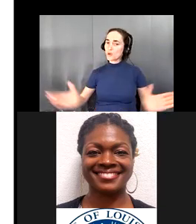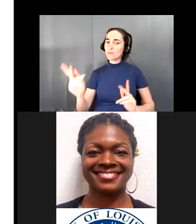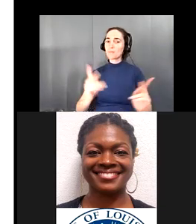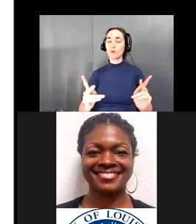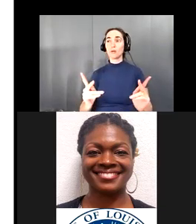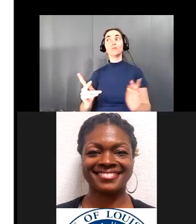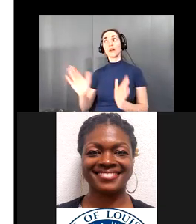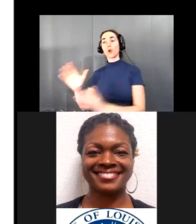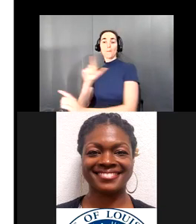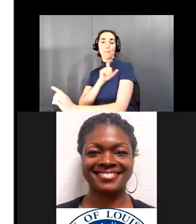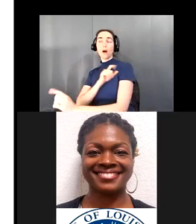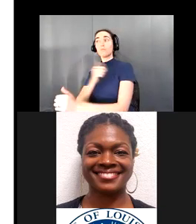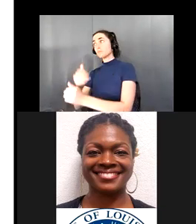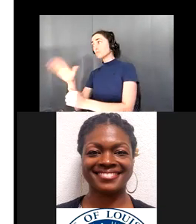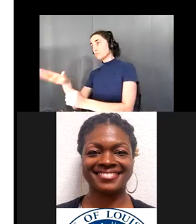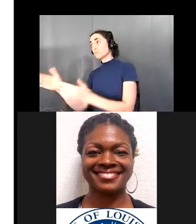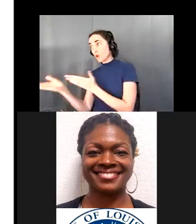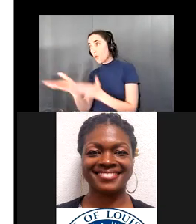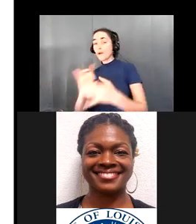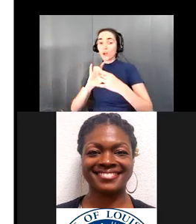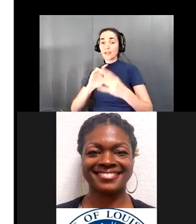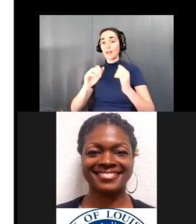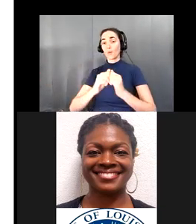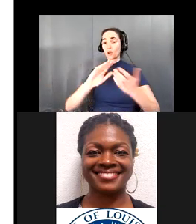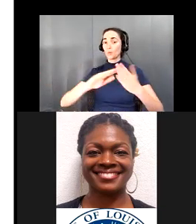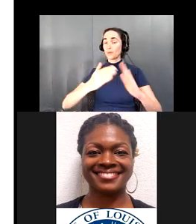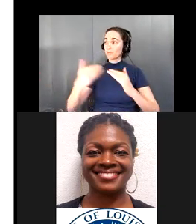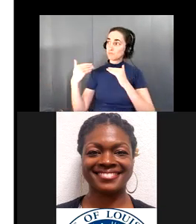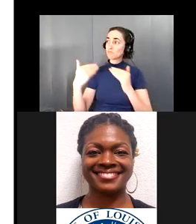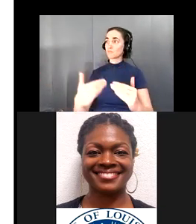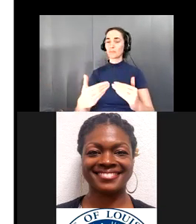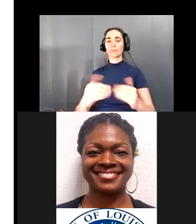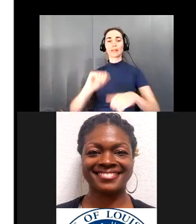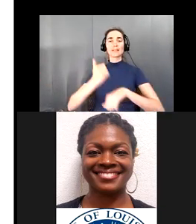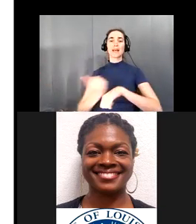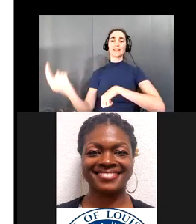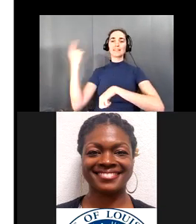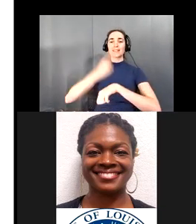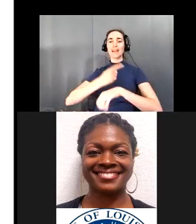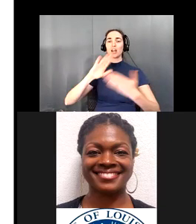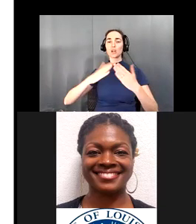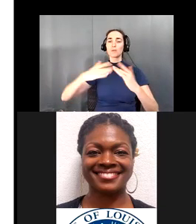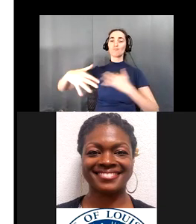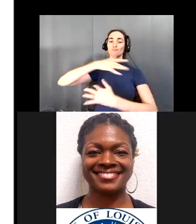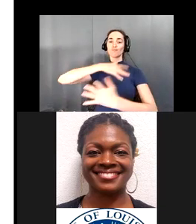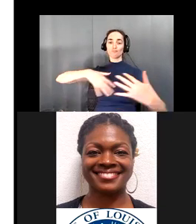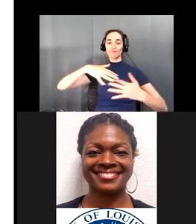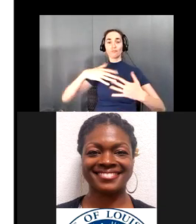side to say be proactive and have community days. 16:11:22 Why not have community days where you can have a day where the public can get